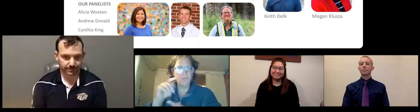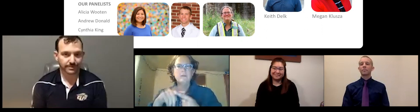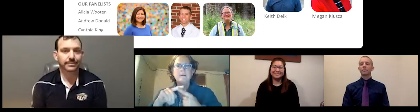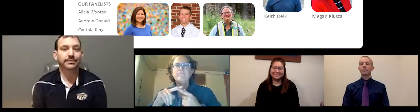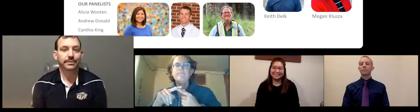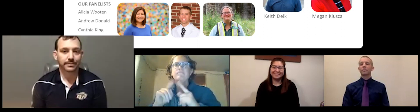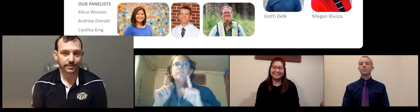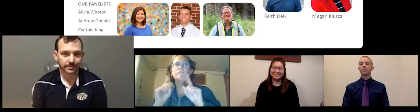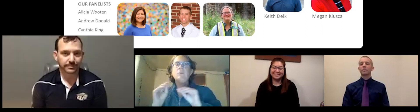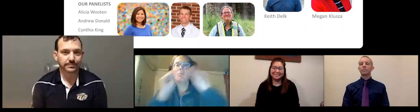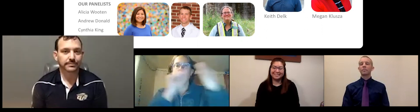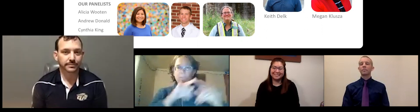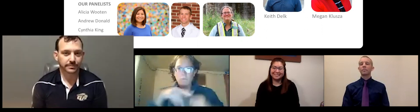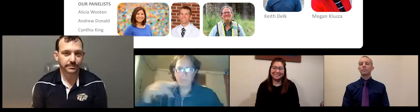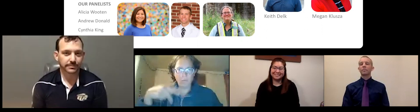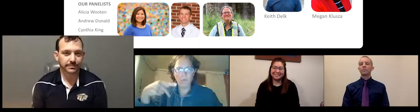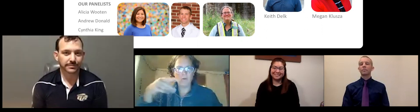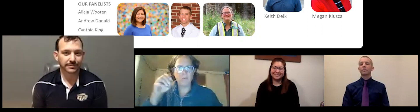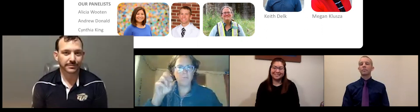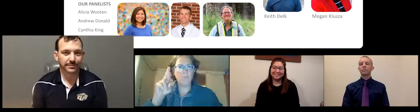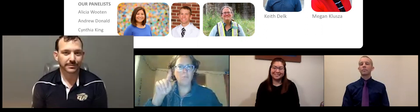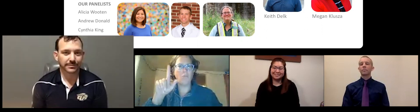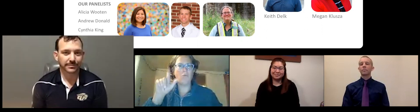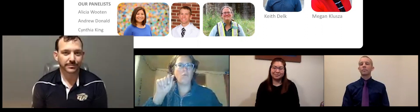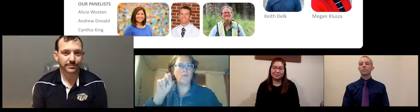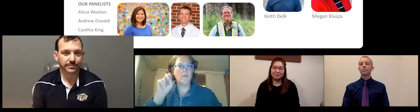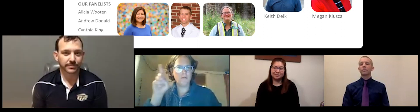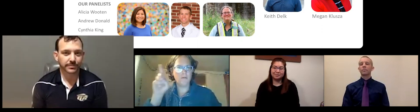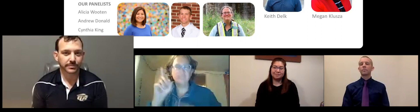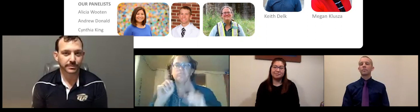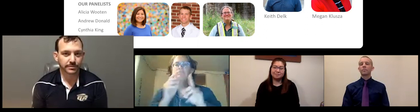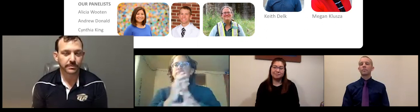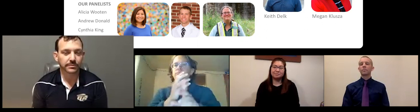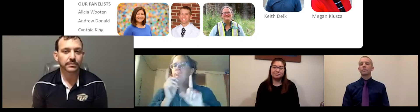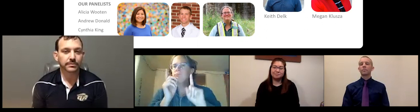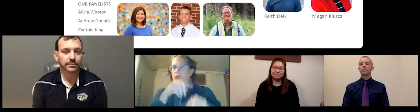and that was in Las Cruces, New Mexico, by the way, and I moved to Portland, Oregon,